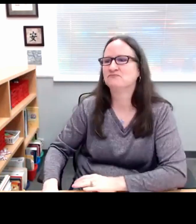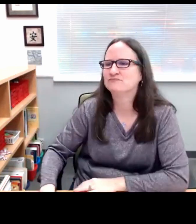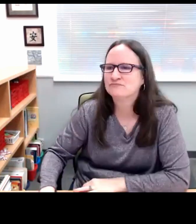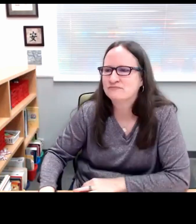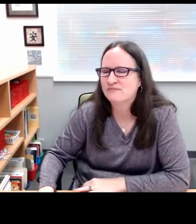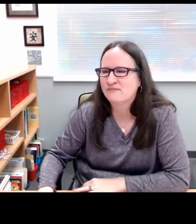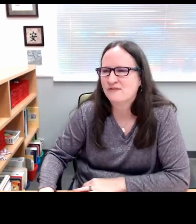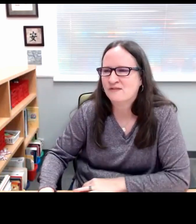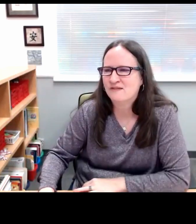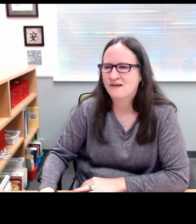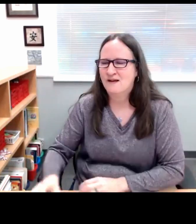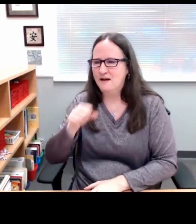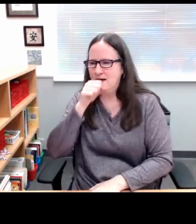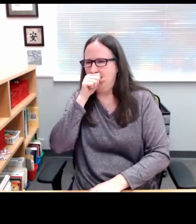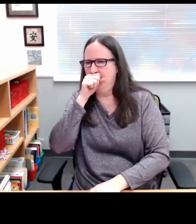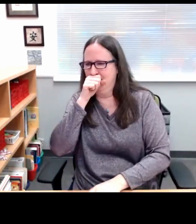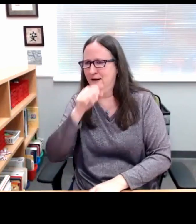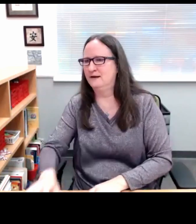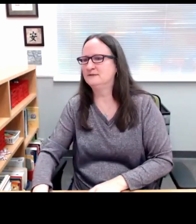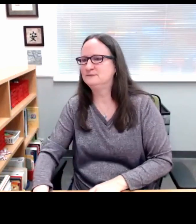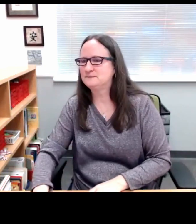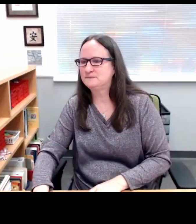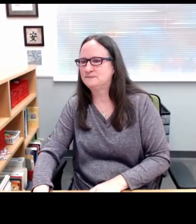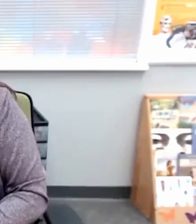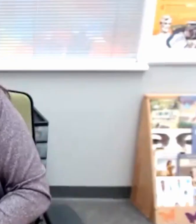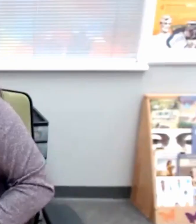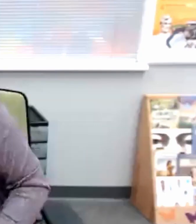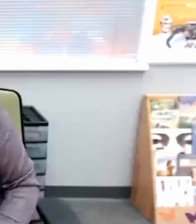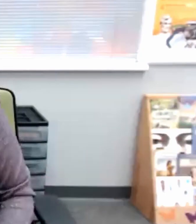I want to open up the floor for any questions that you might have.